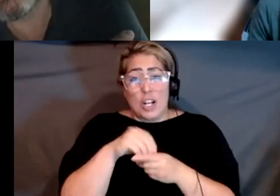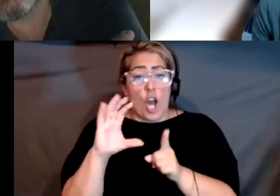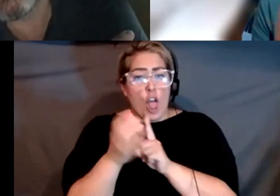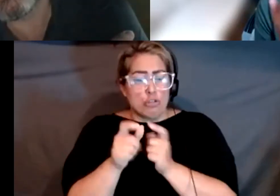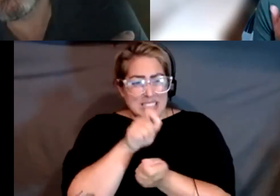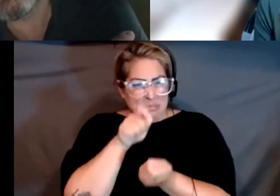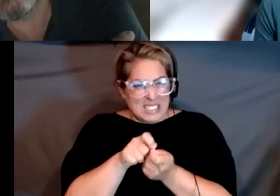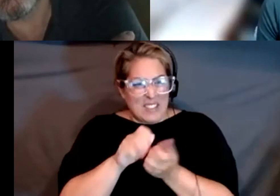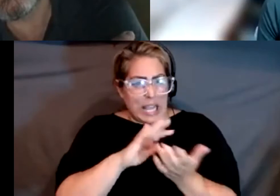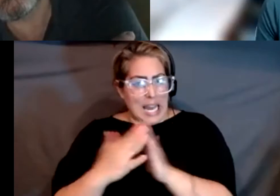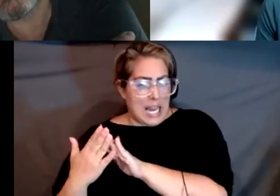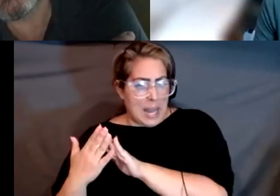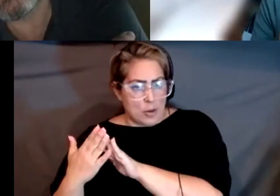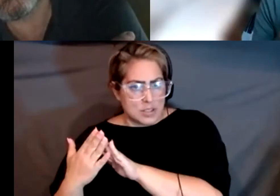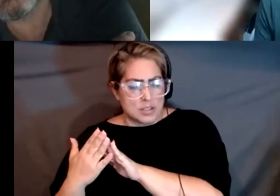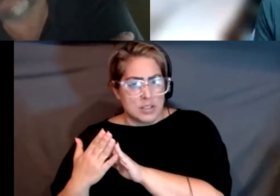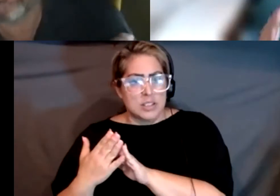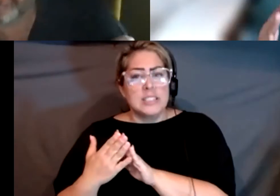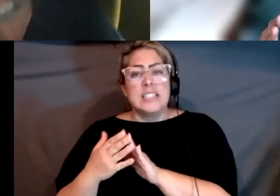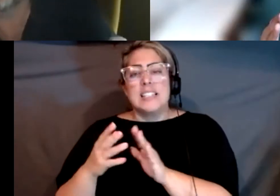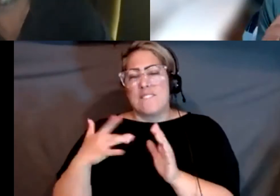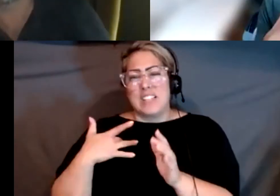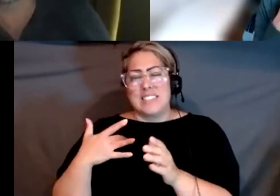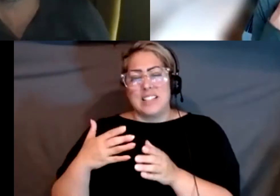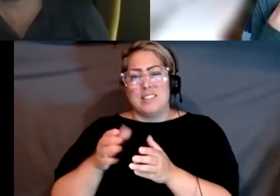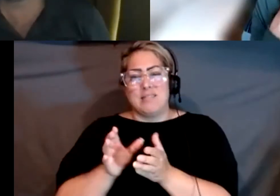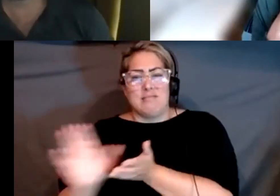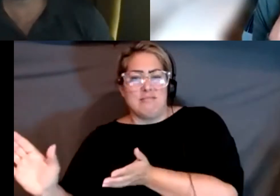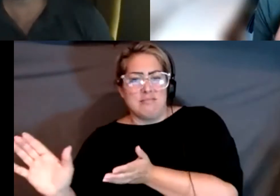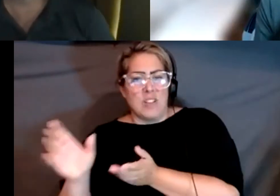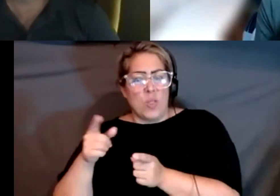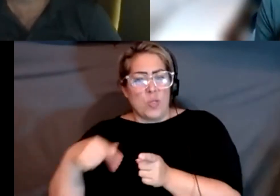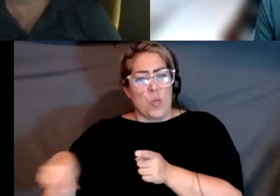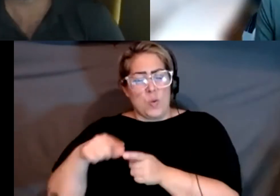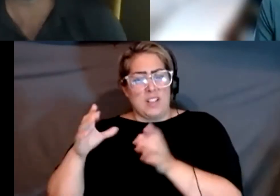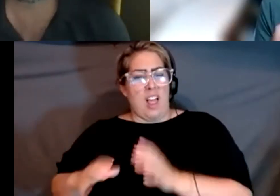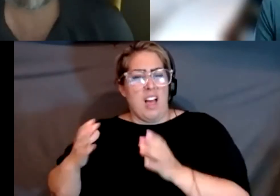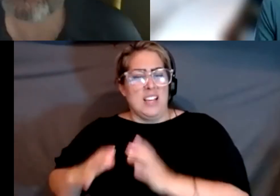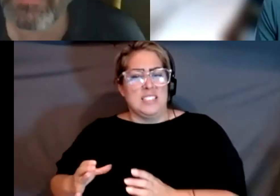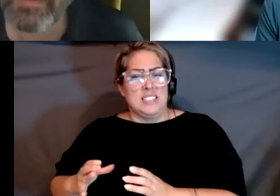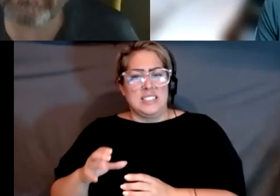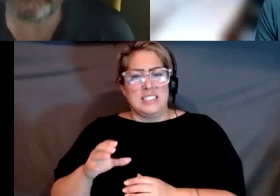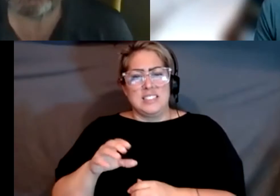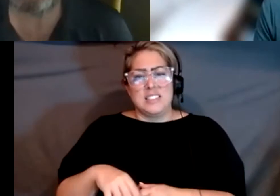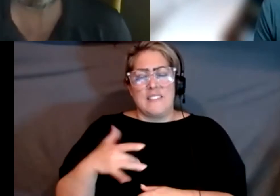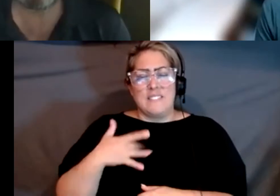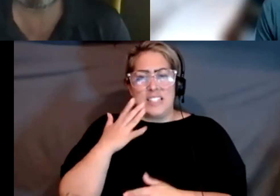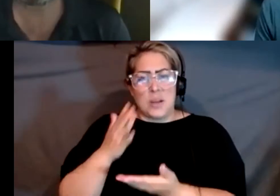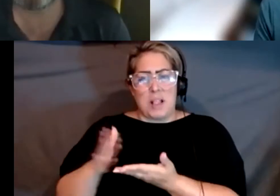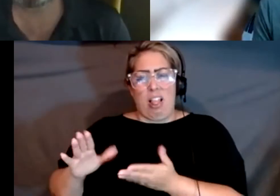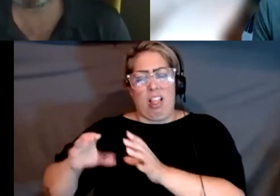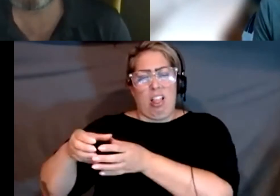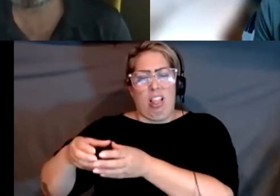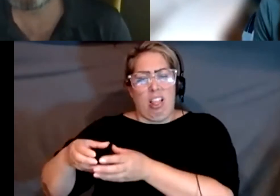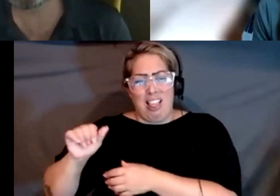of their clients. Their audience.